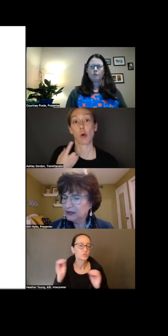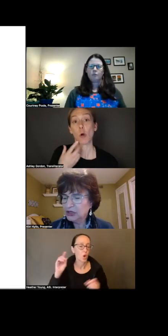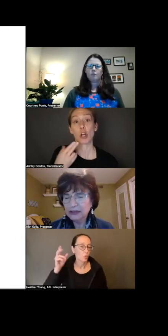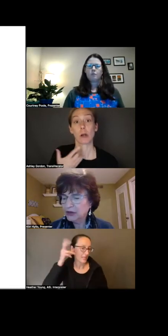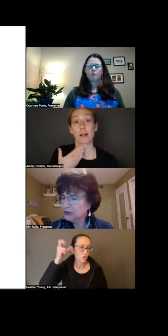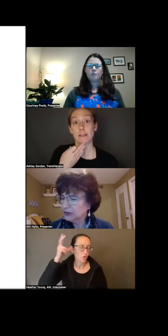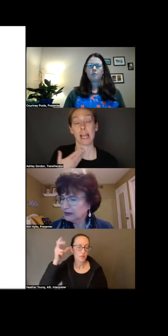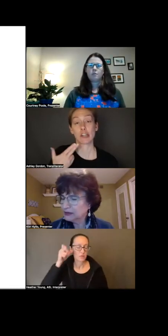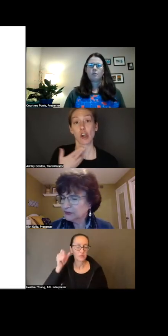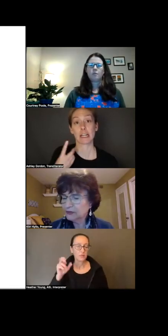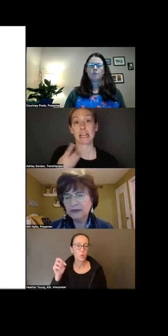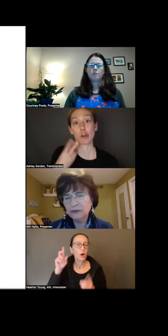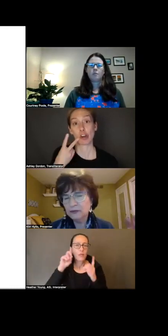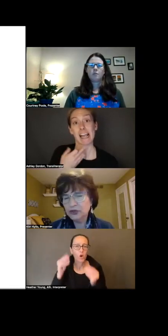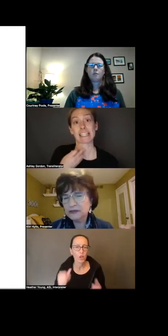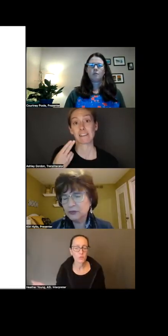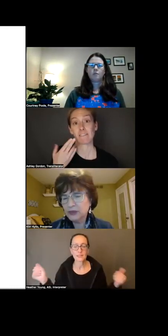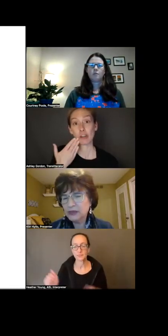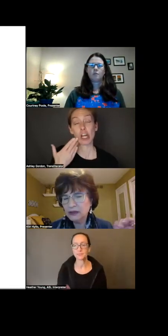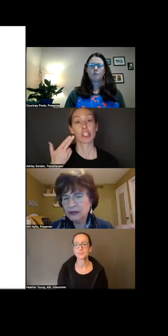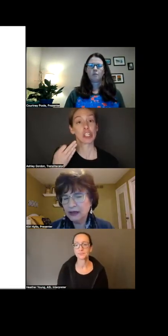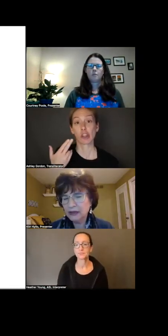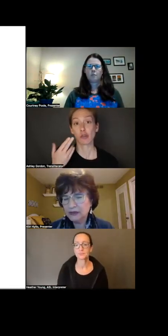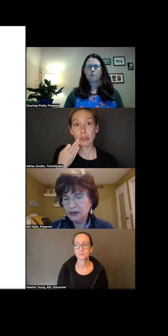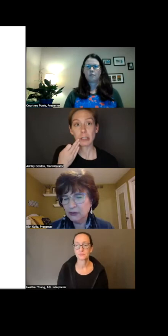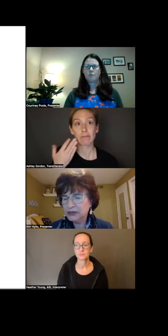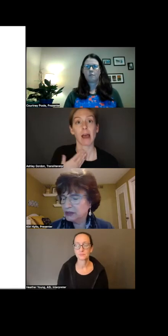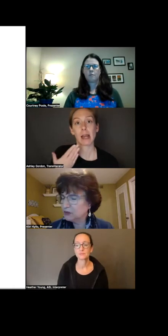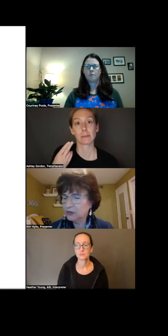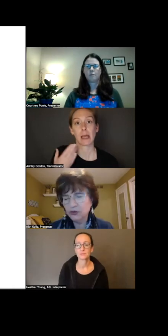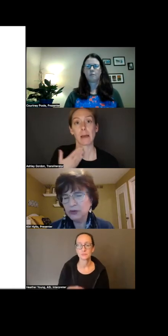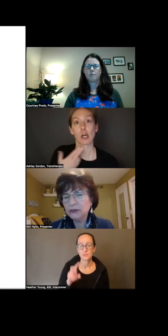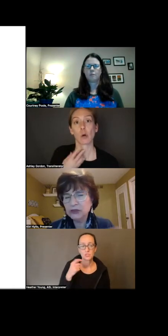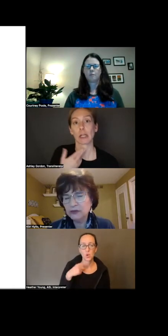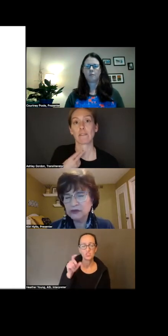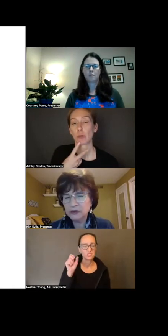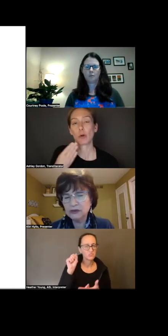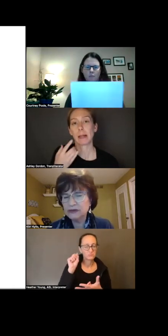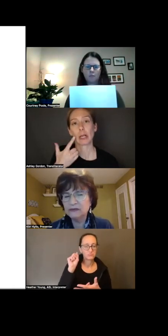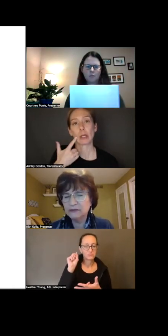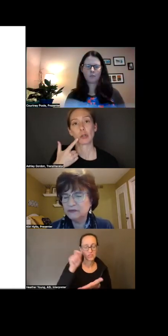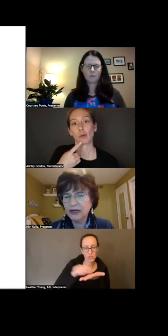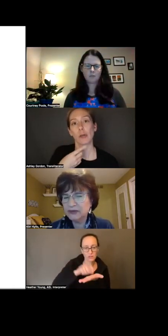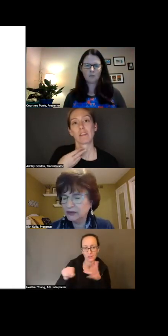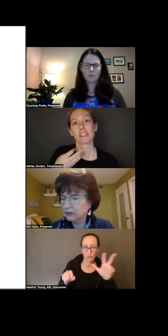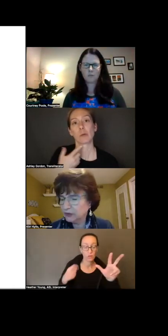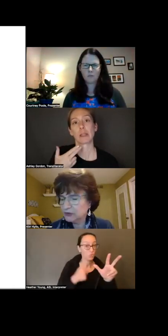jotting down your guesses for just three items I'm going to give you. Normally we do this with a list of five to seven words